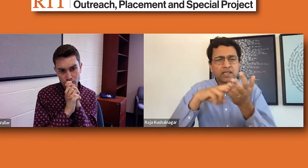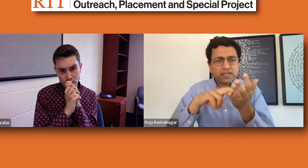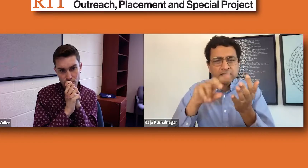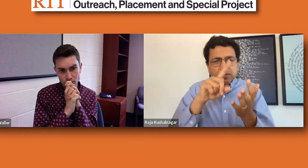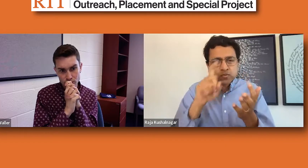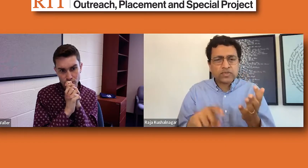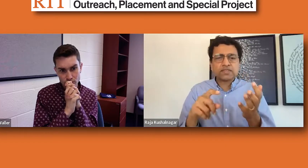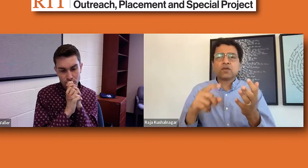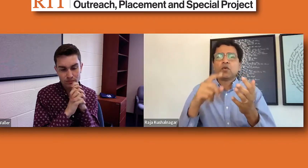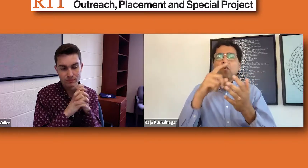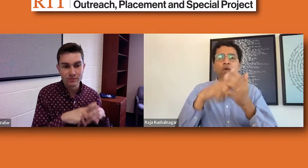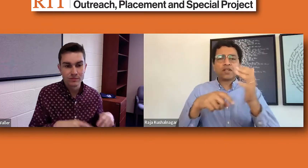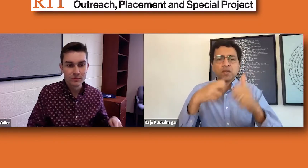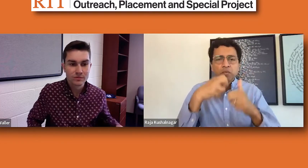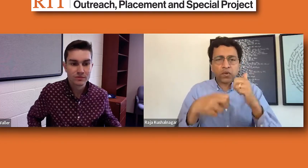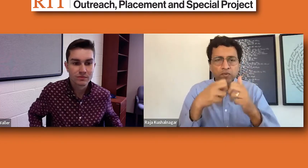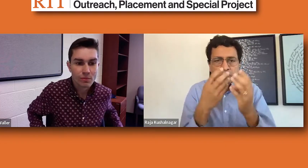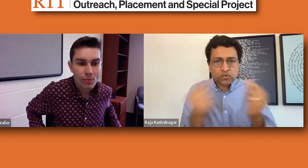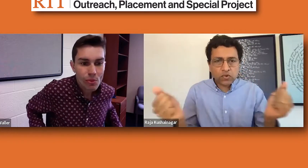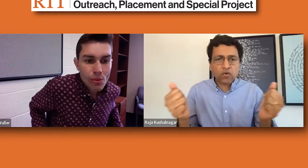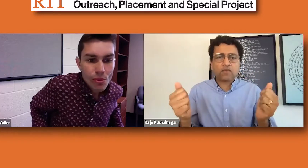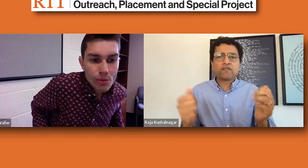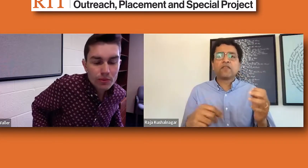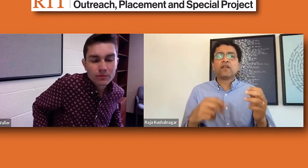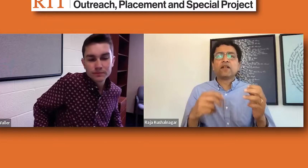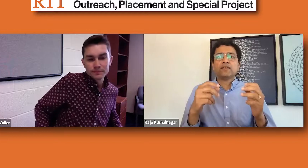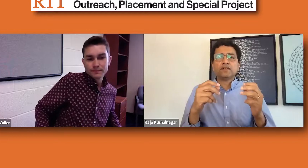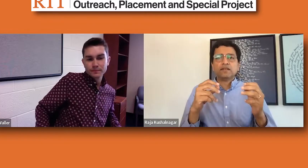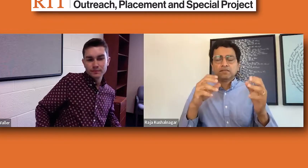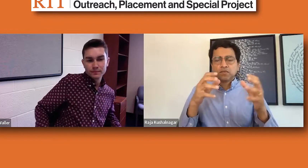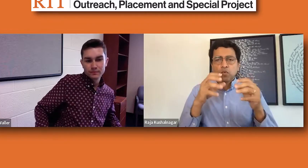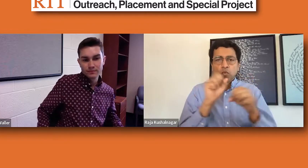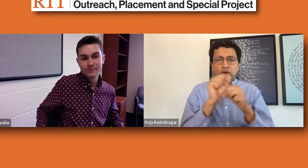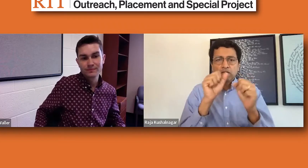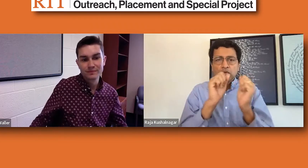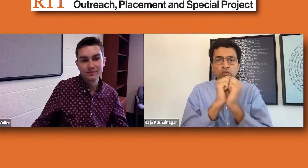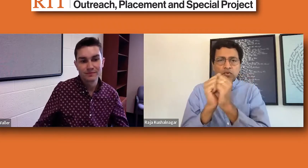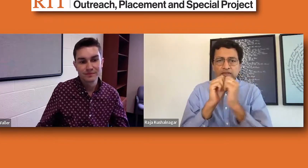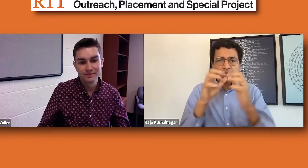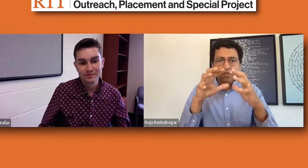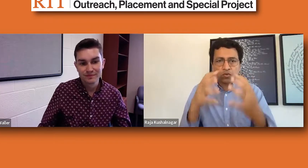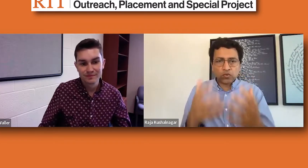There's an orientation about what our research questions, what are we going to look at?